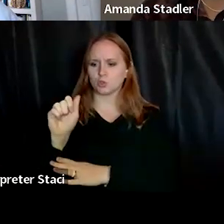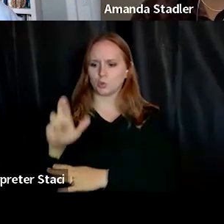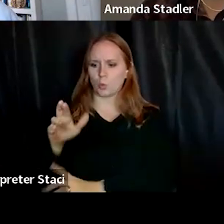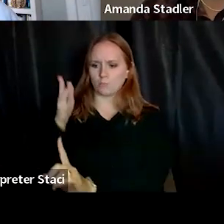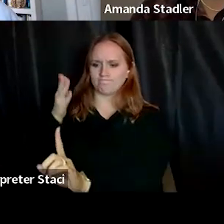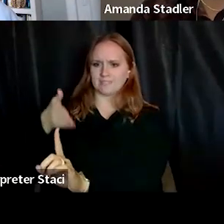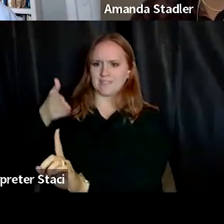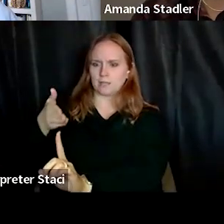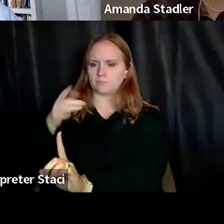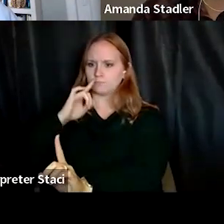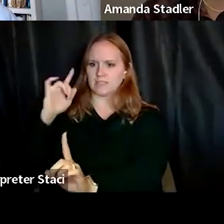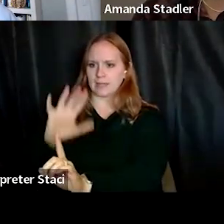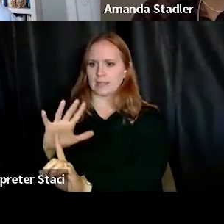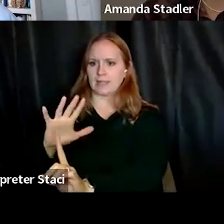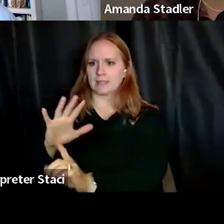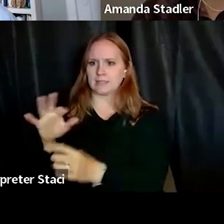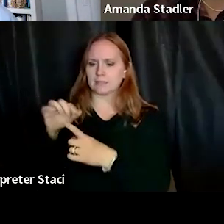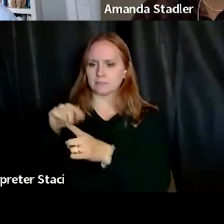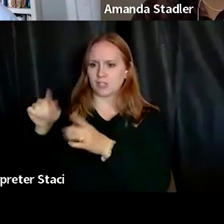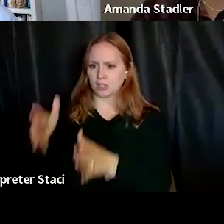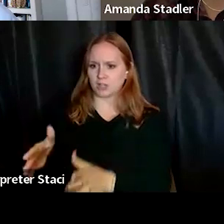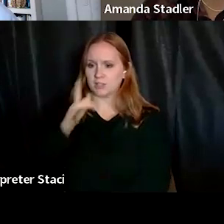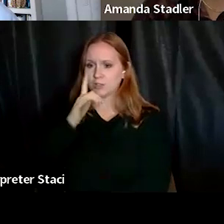Do you wanna talk a little bit about funding? I don't know who wants to go first.